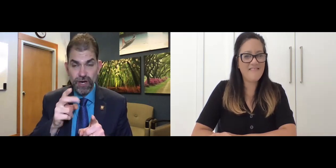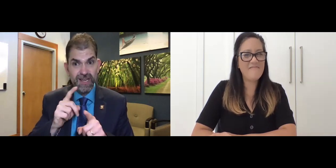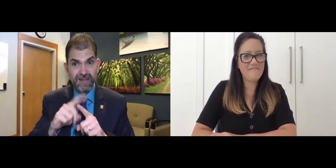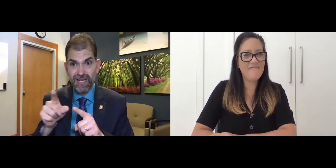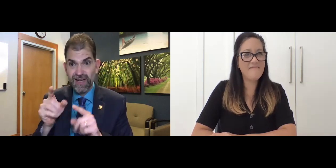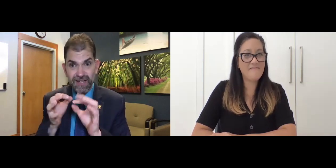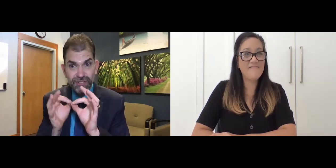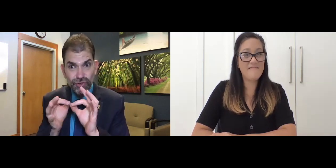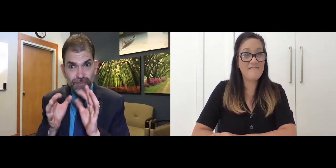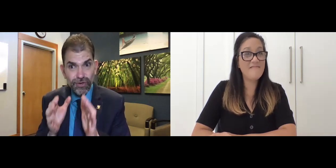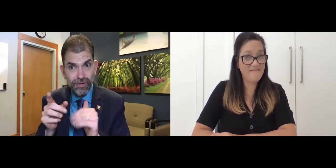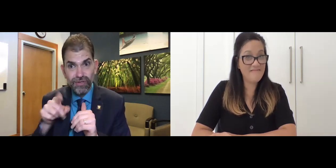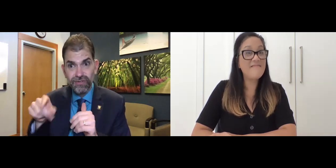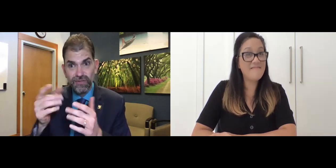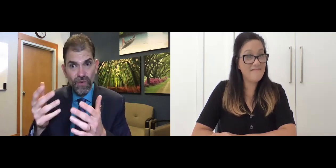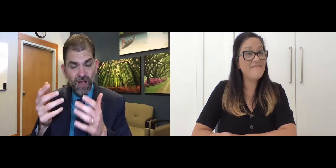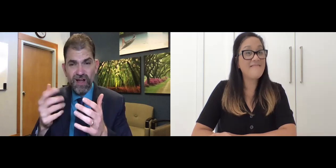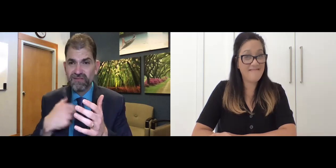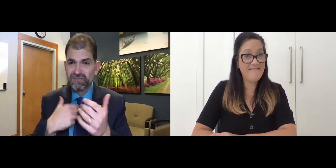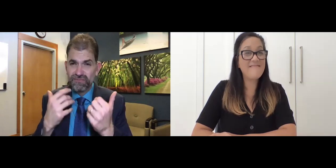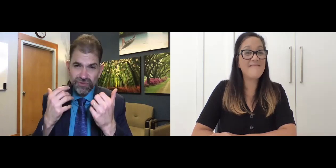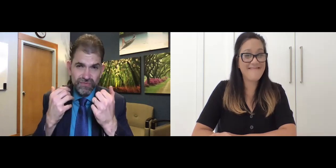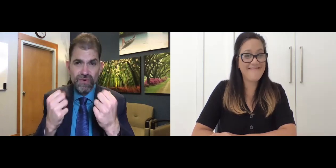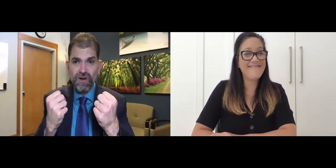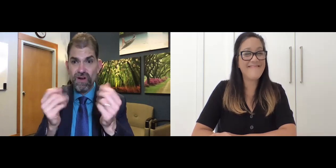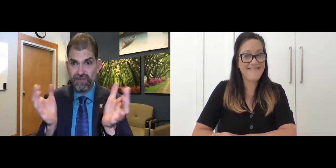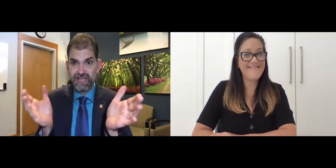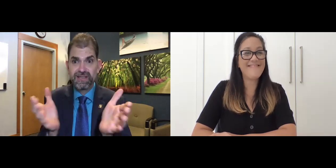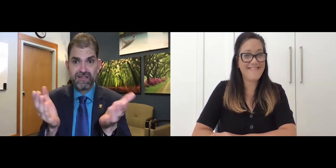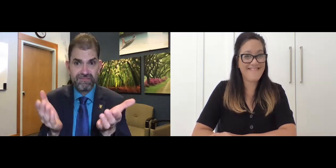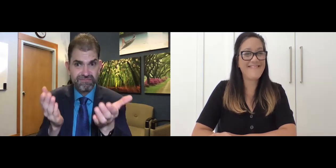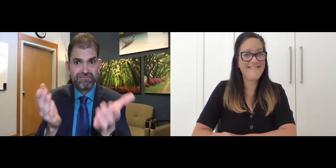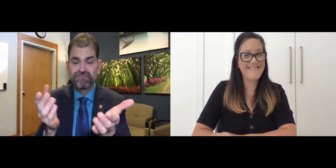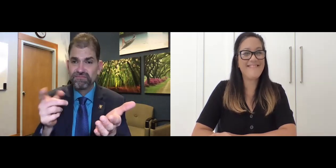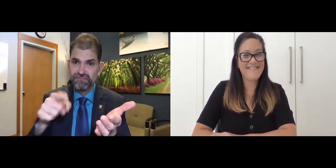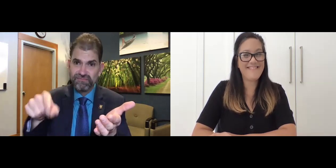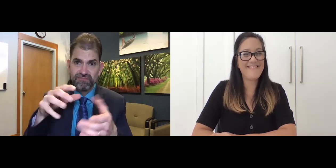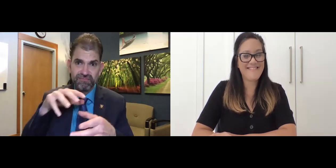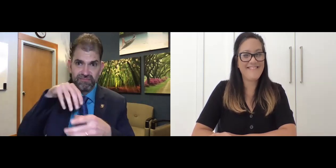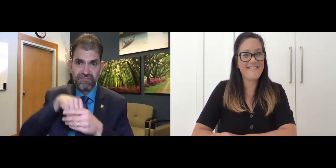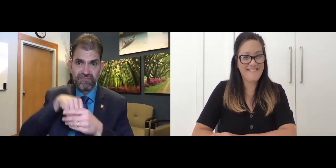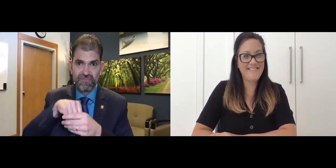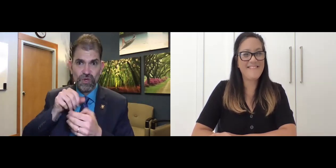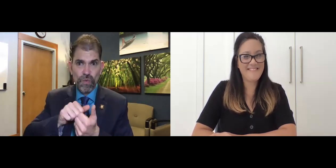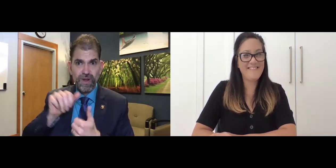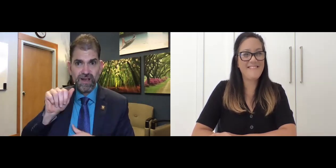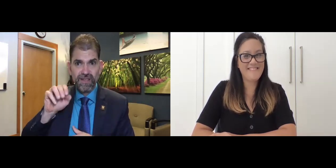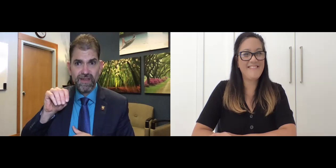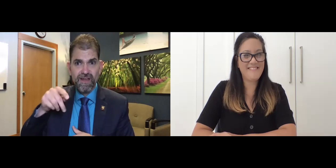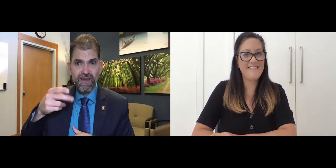they're deaf or hard of hearing, even interpreters are more than welcome to participate in our meetings and get involved with